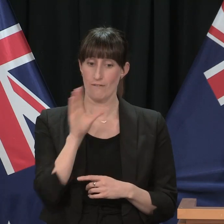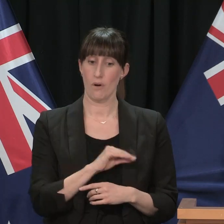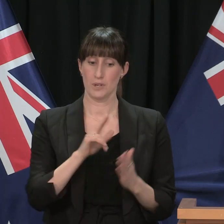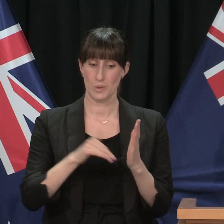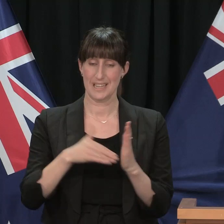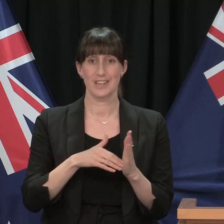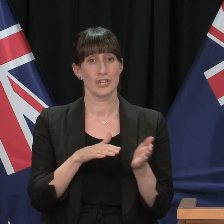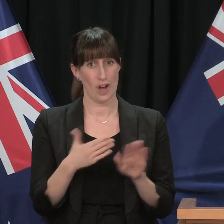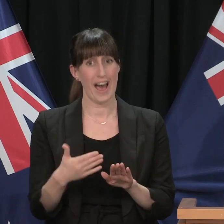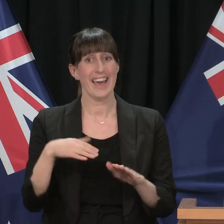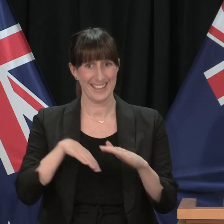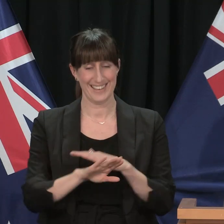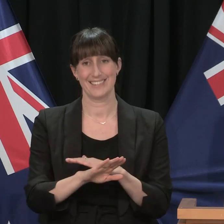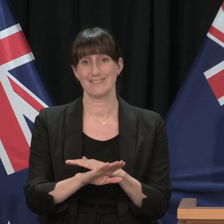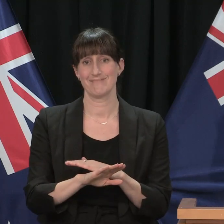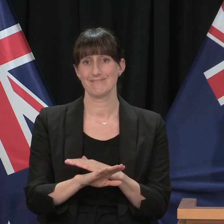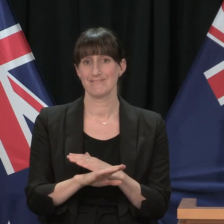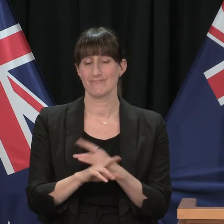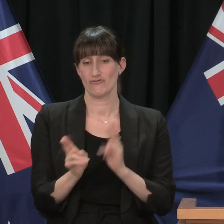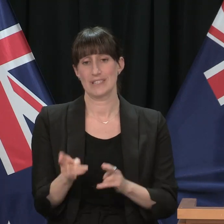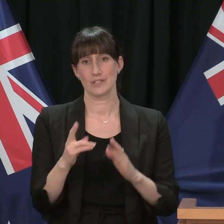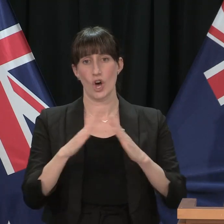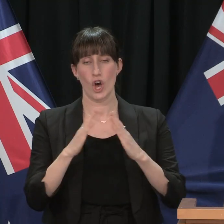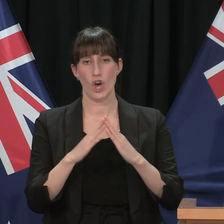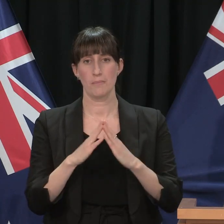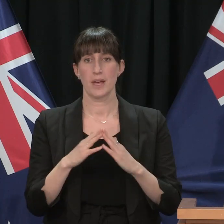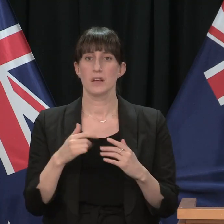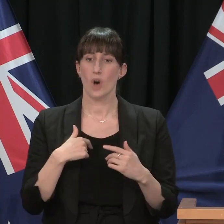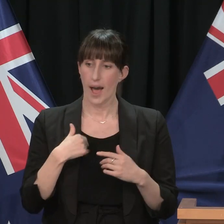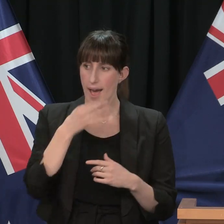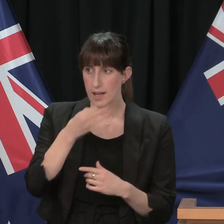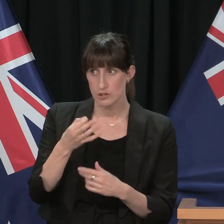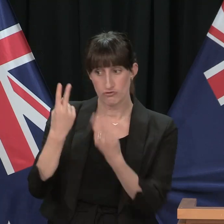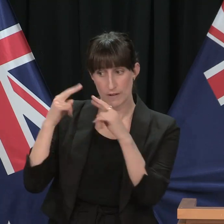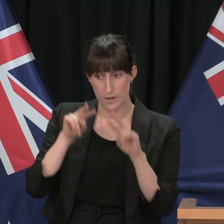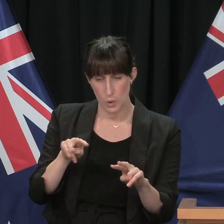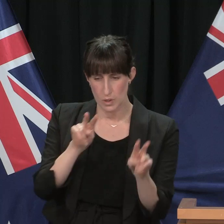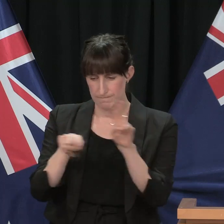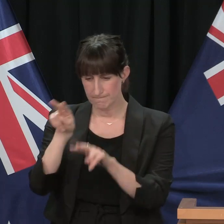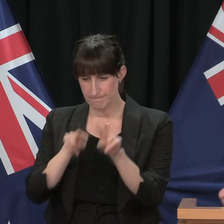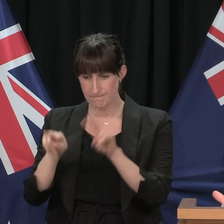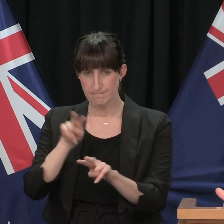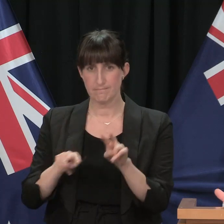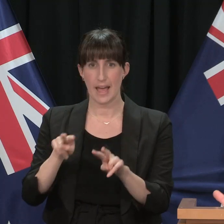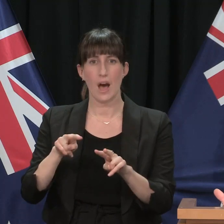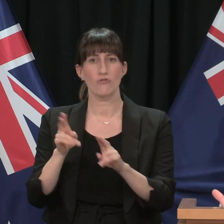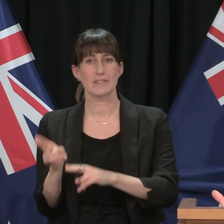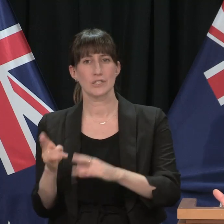here occurred among people who are from these settings. So, I commissioned this review in April. An excellent team